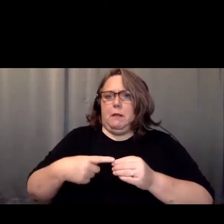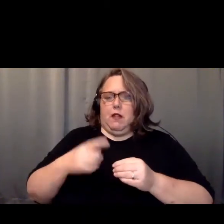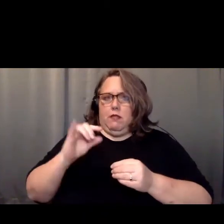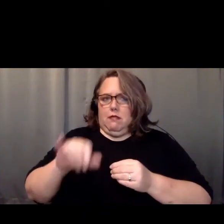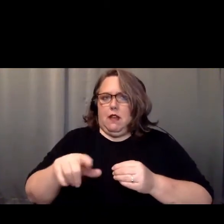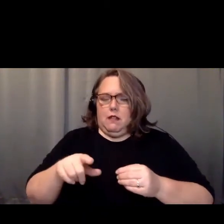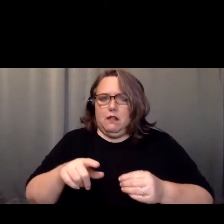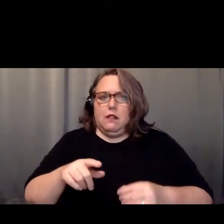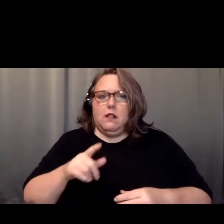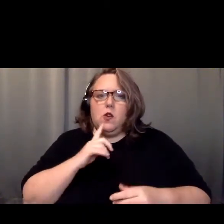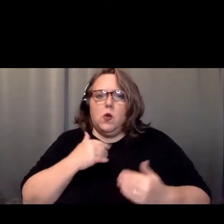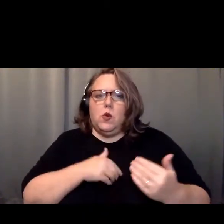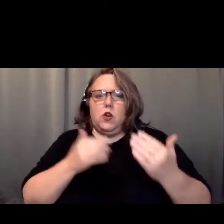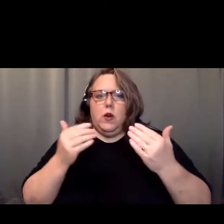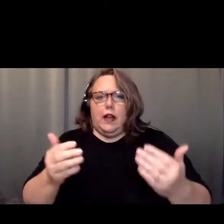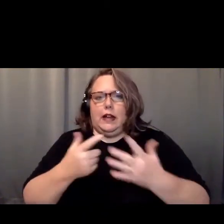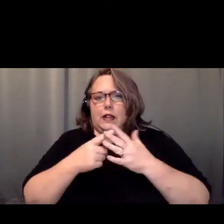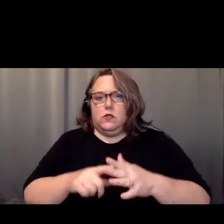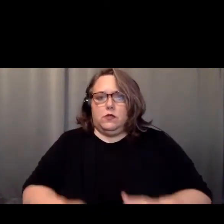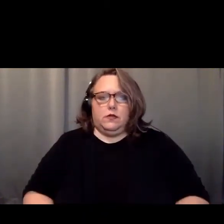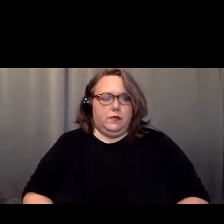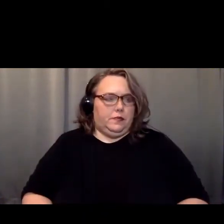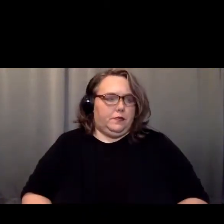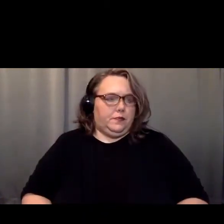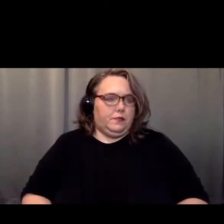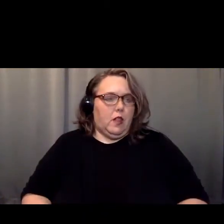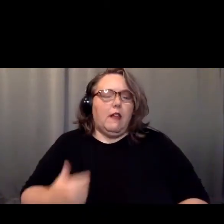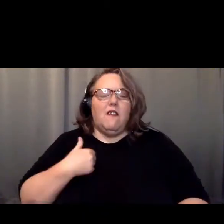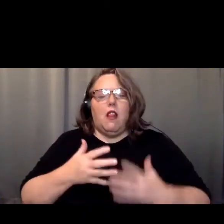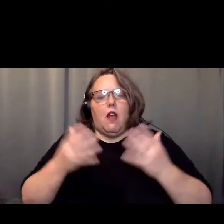then we'll just go ahead and get started. We have a lot of information to cover